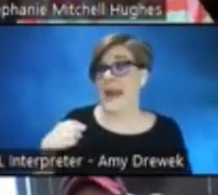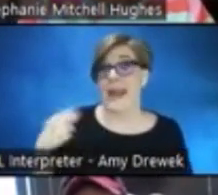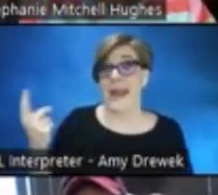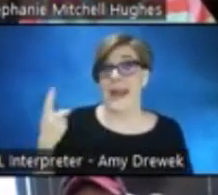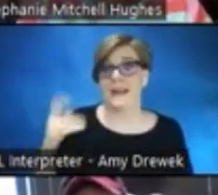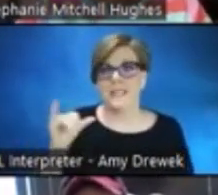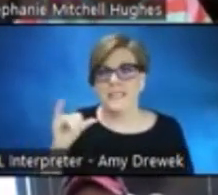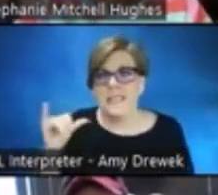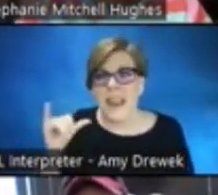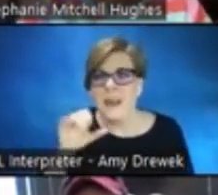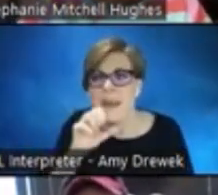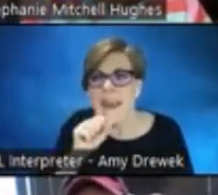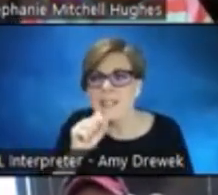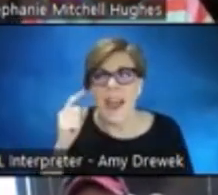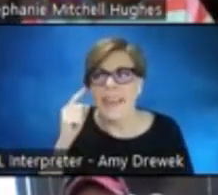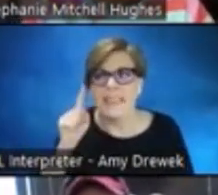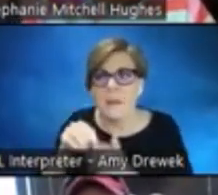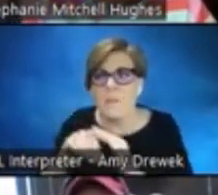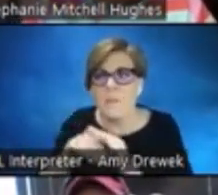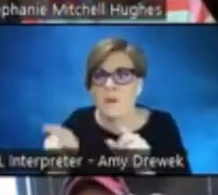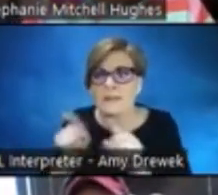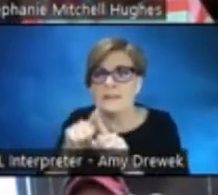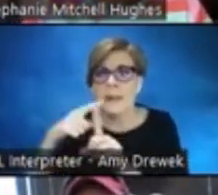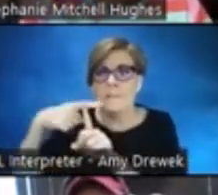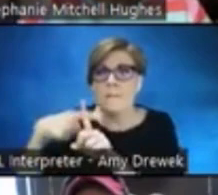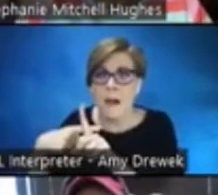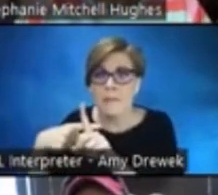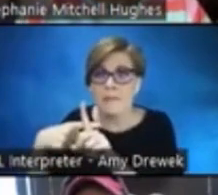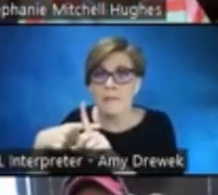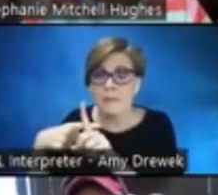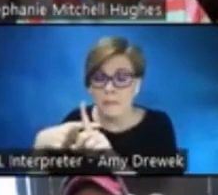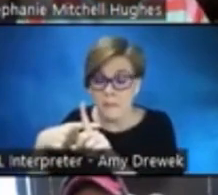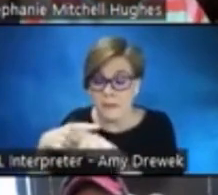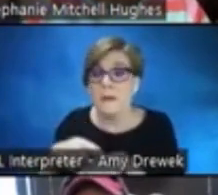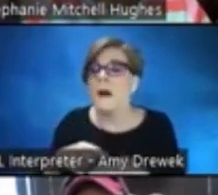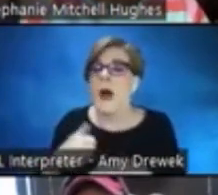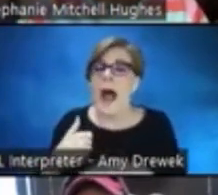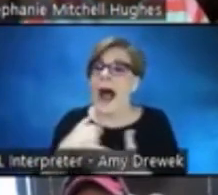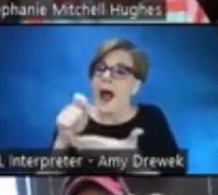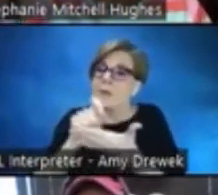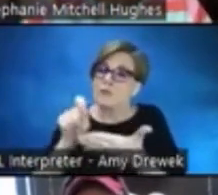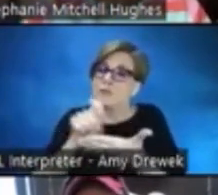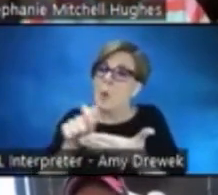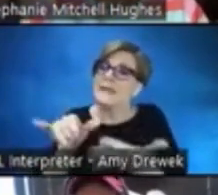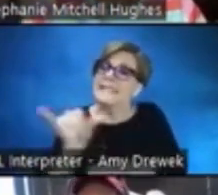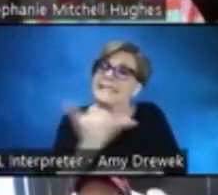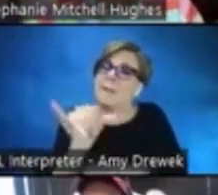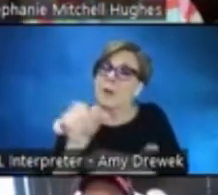BORN IN THE SAME MONTH, I WROTE A SIMILAR ARTICLE THEN TALKING